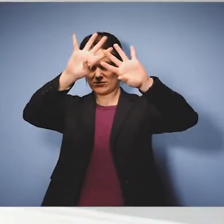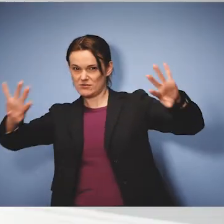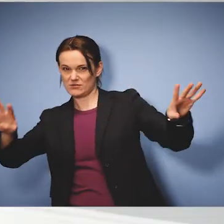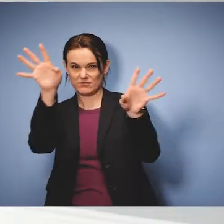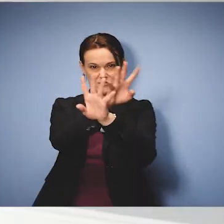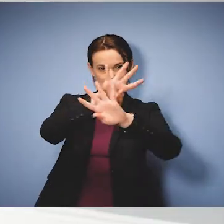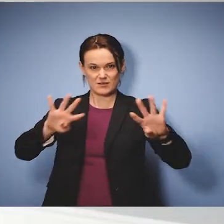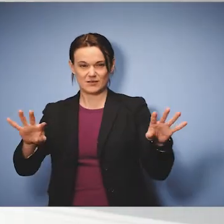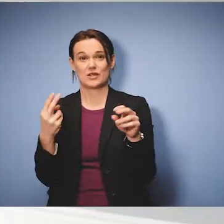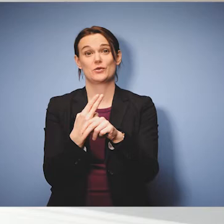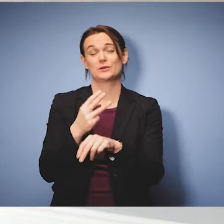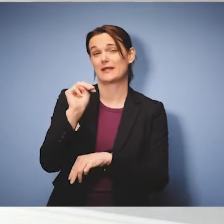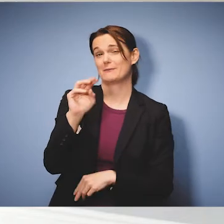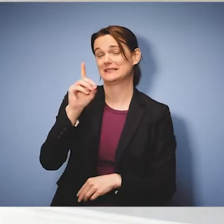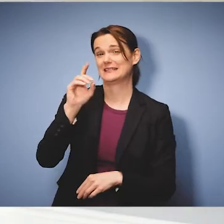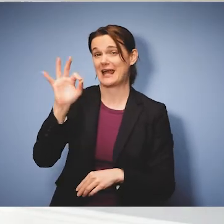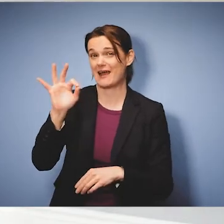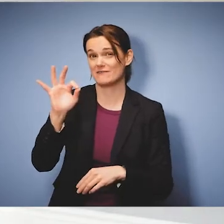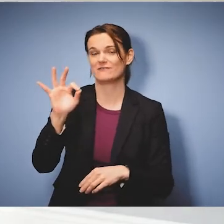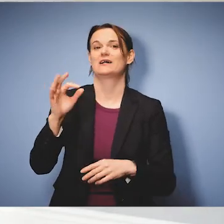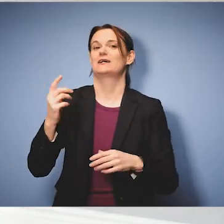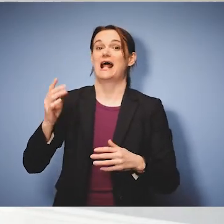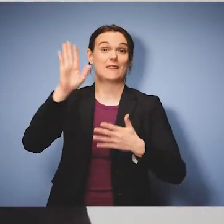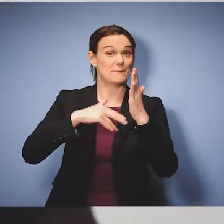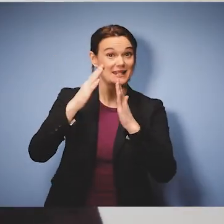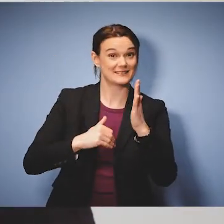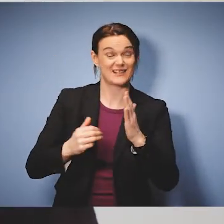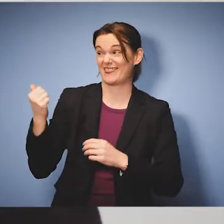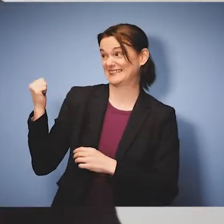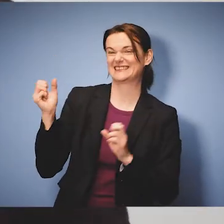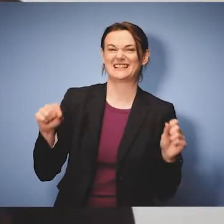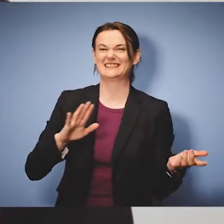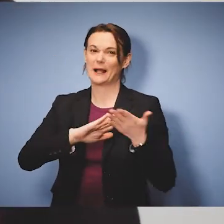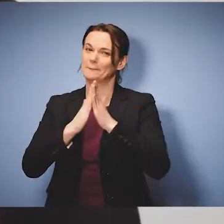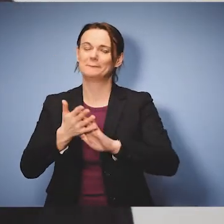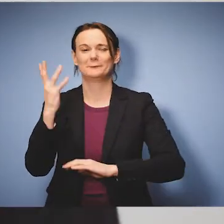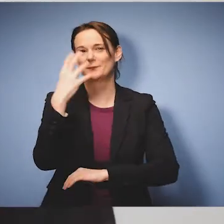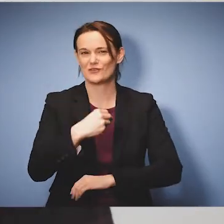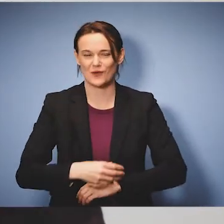to change a wall like this behind me into something beautiful. Geo walls or any accent walls for that matter